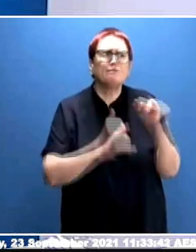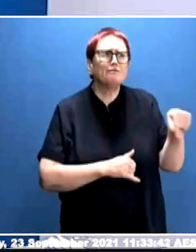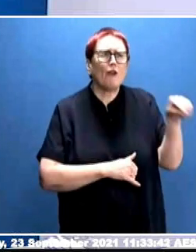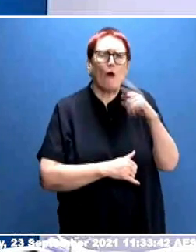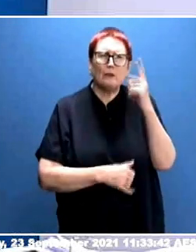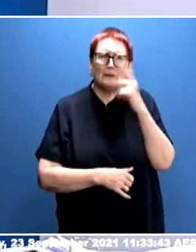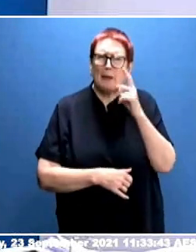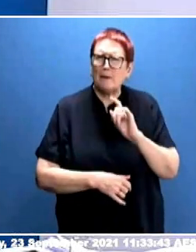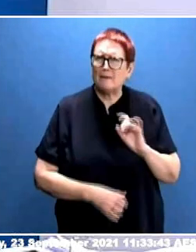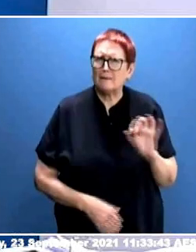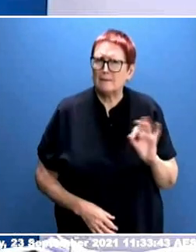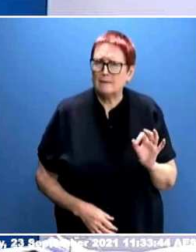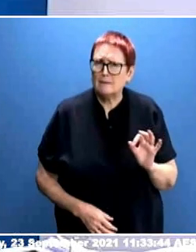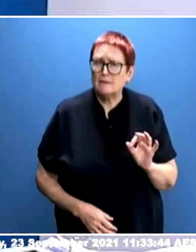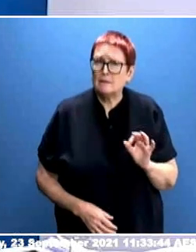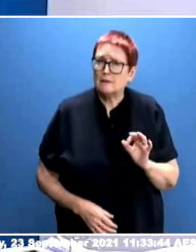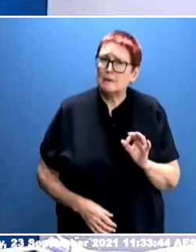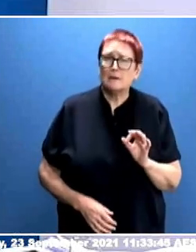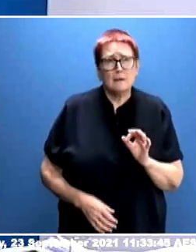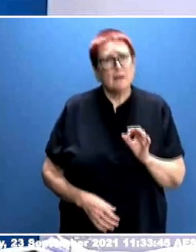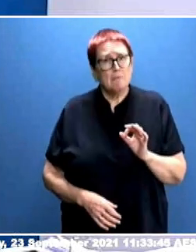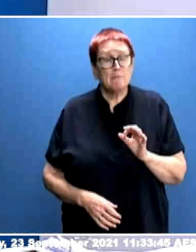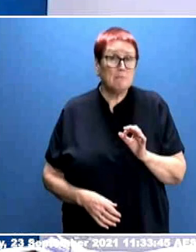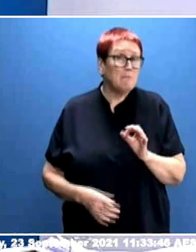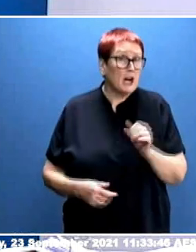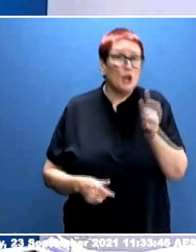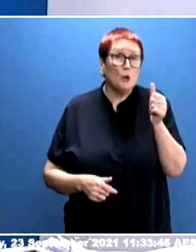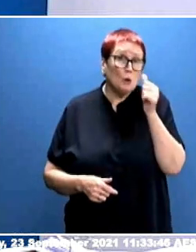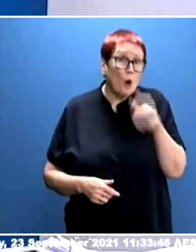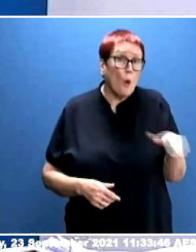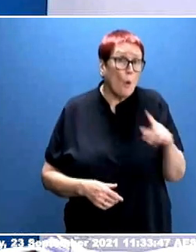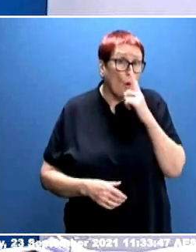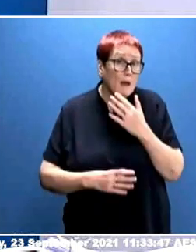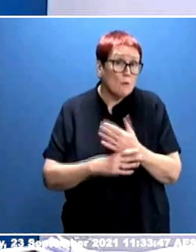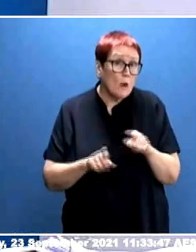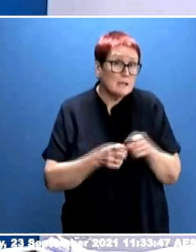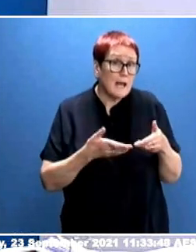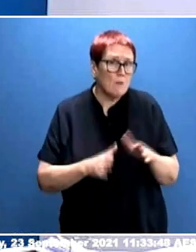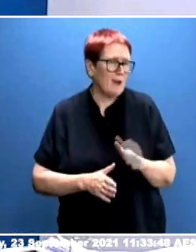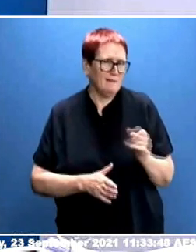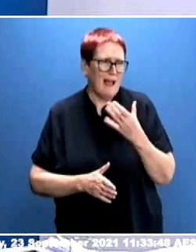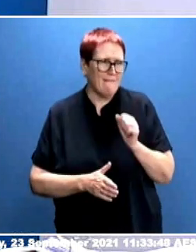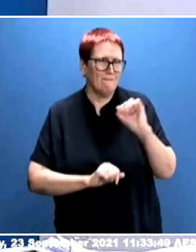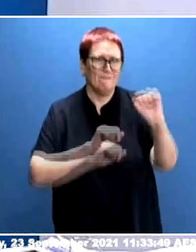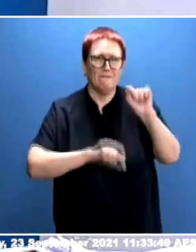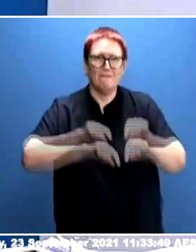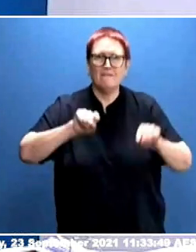to be some divergence in practice and application of criteria, and particularly in a place like Western Australia